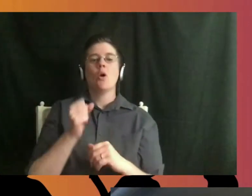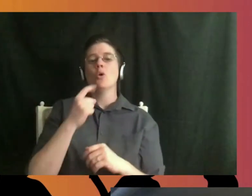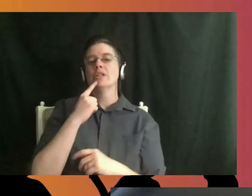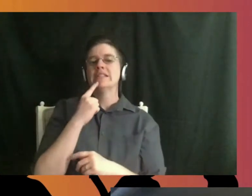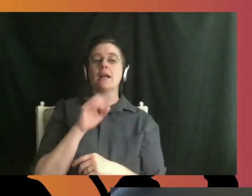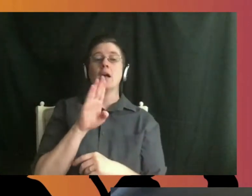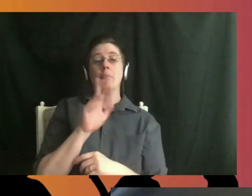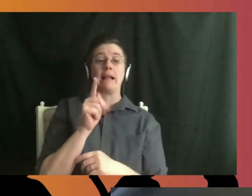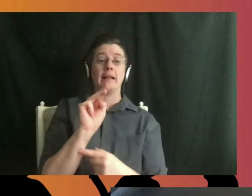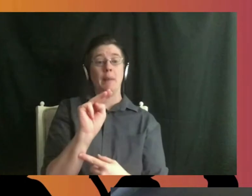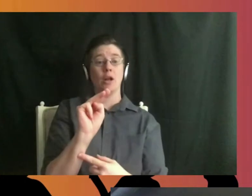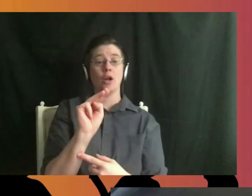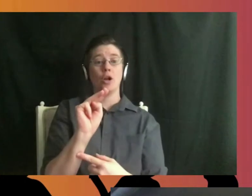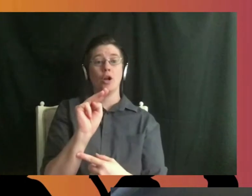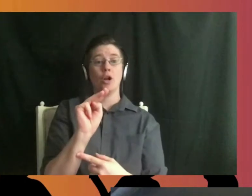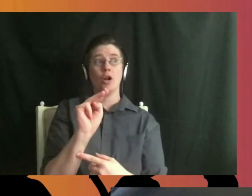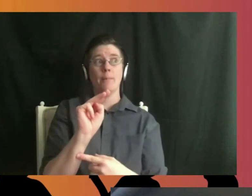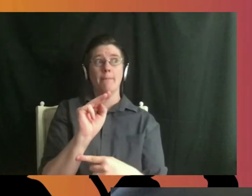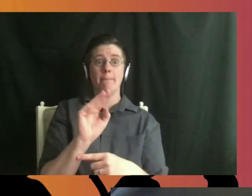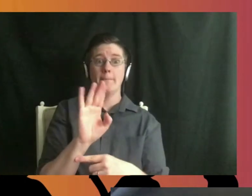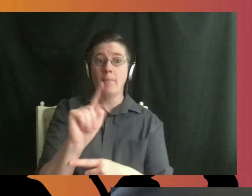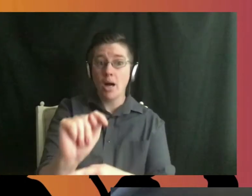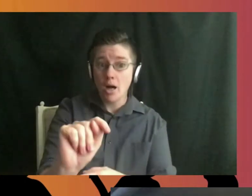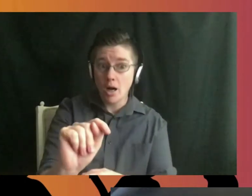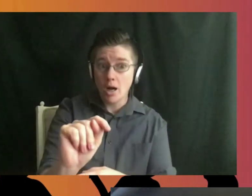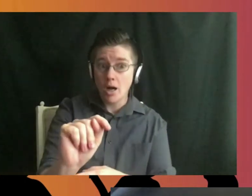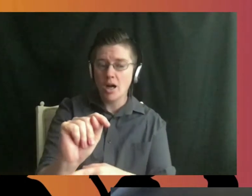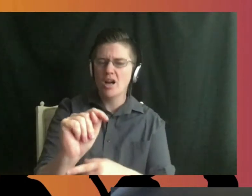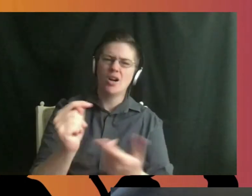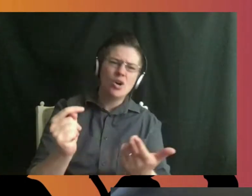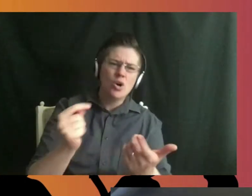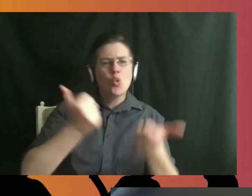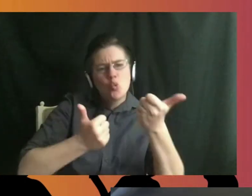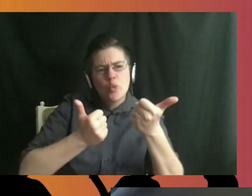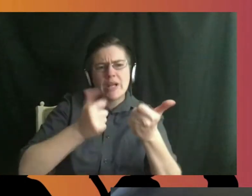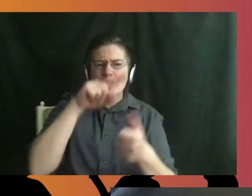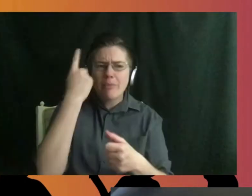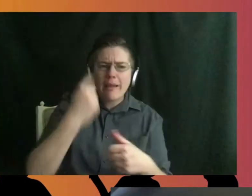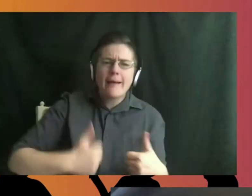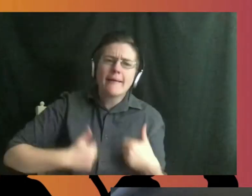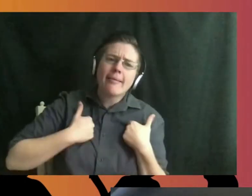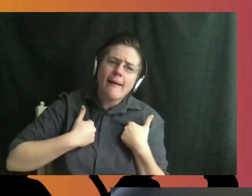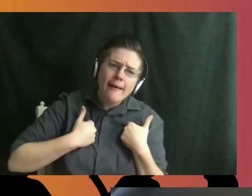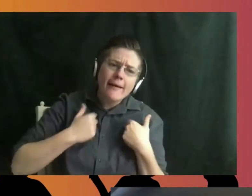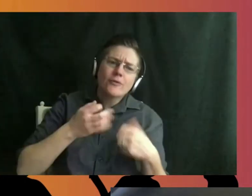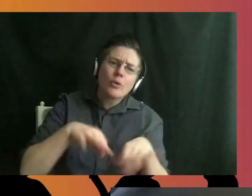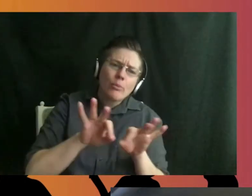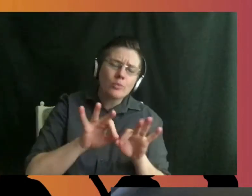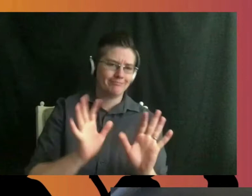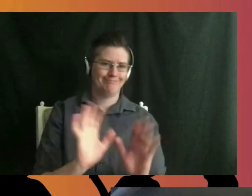try to negotiate which black lives matter i know there were some folks that were not supportive of